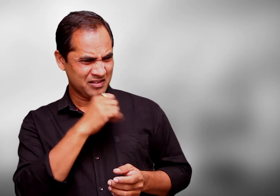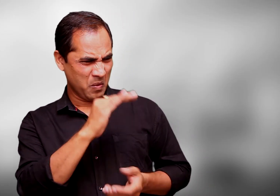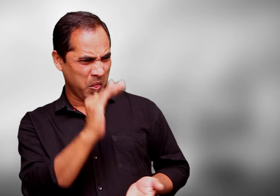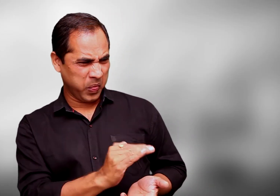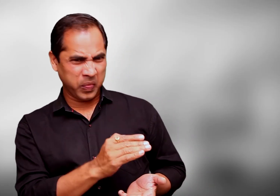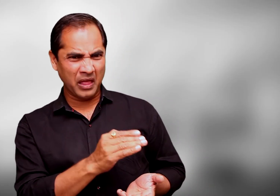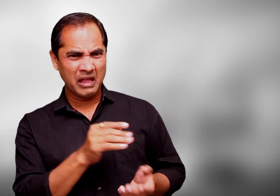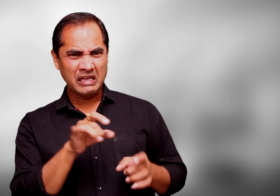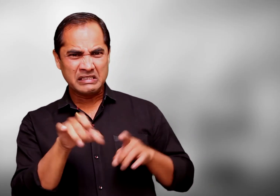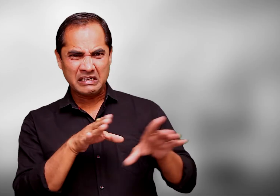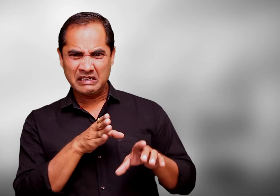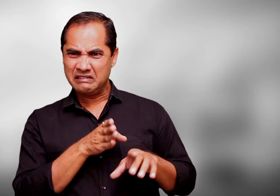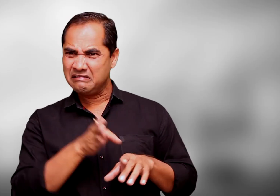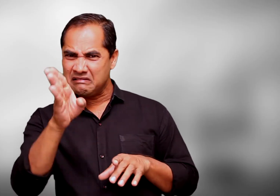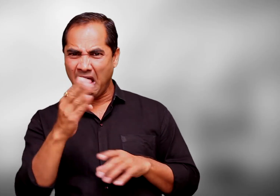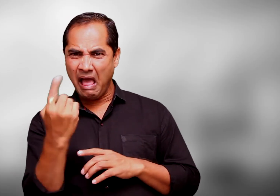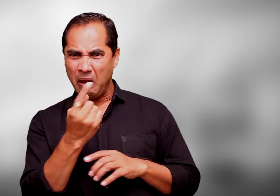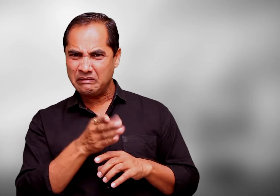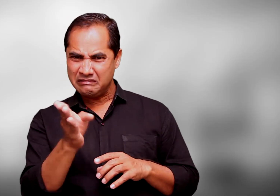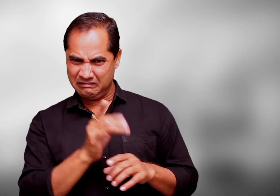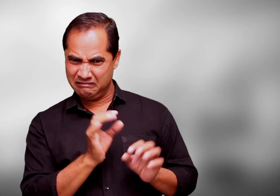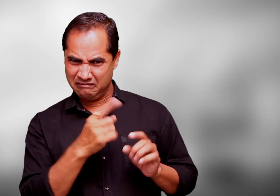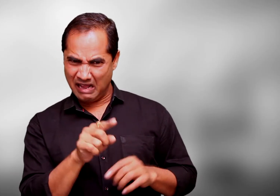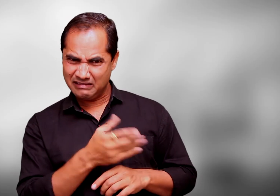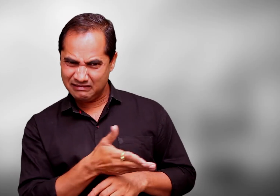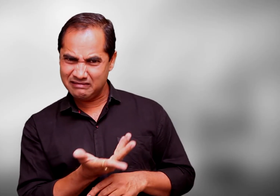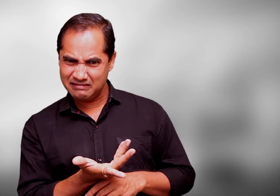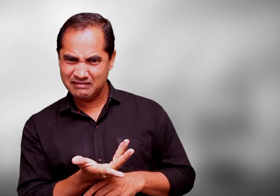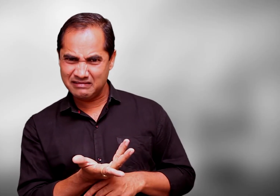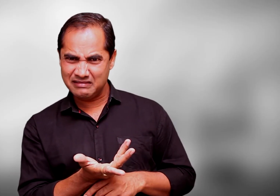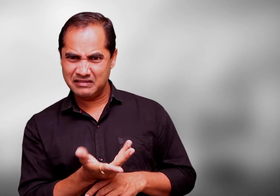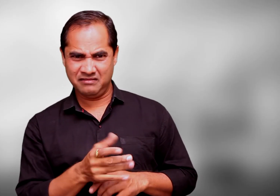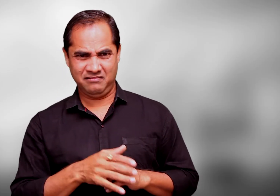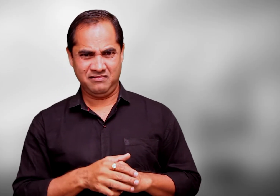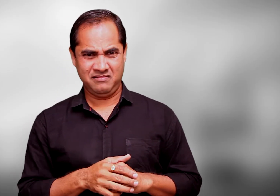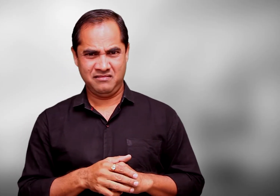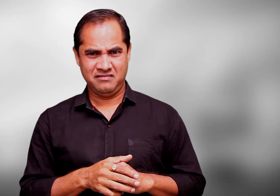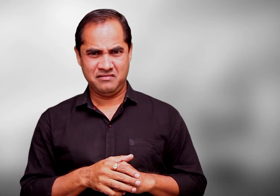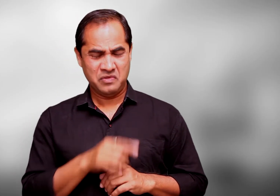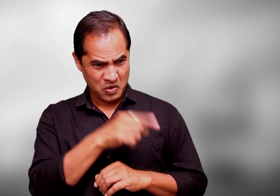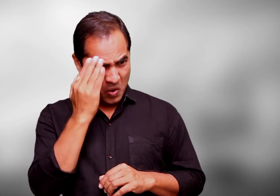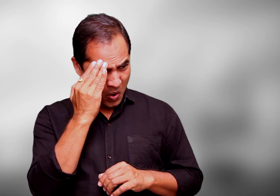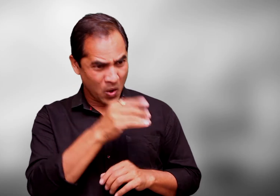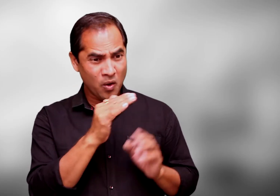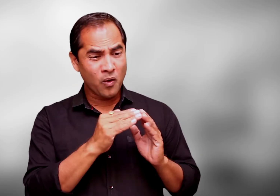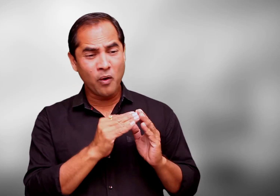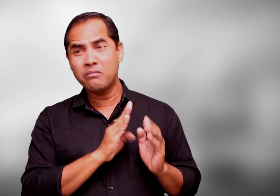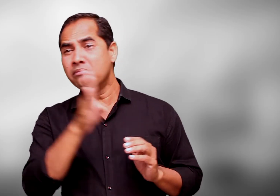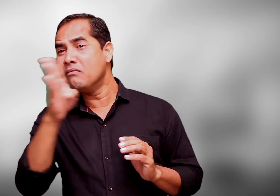' Is it proper for such a young person to travel alone? Do you know where exactly you're going in town?